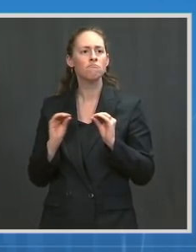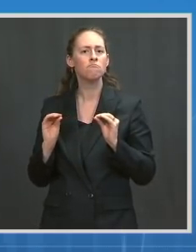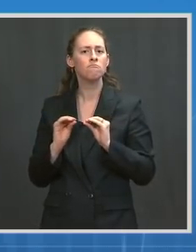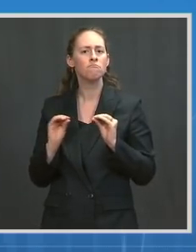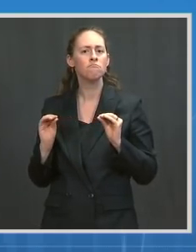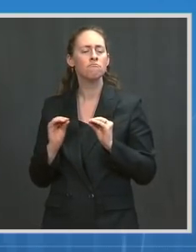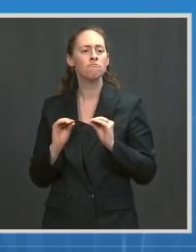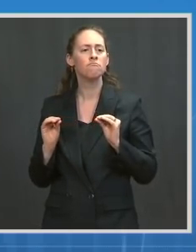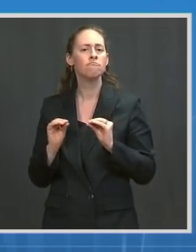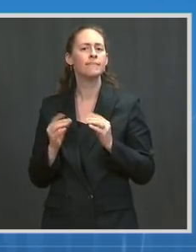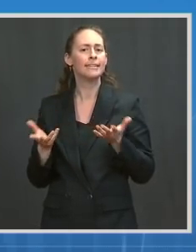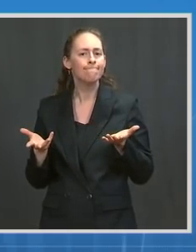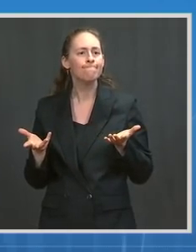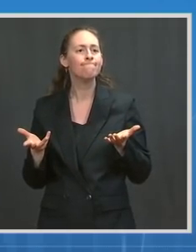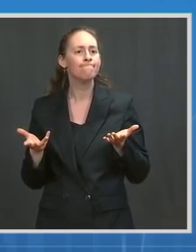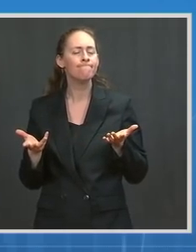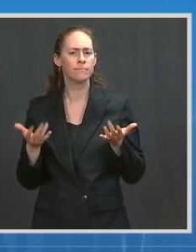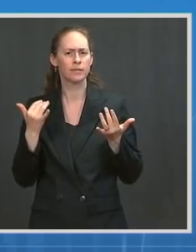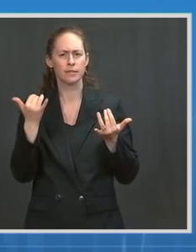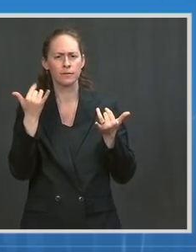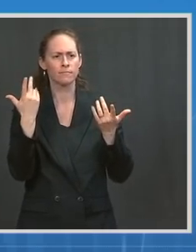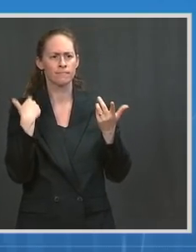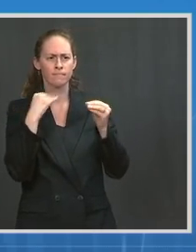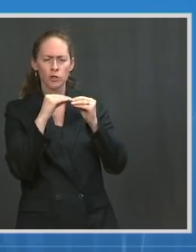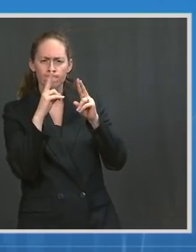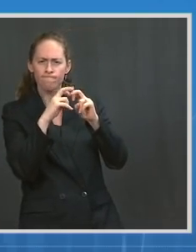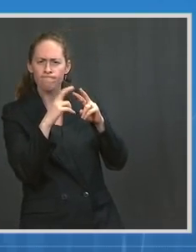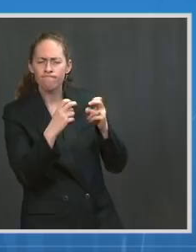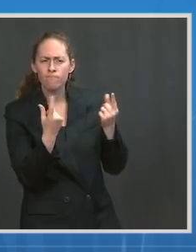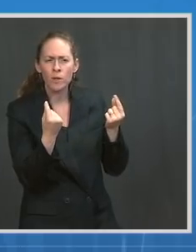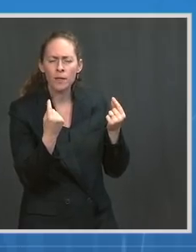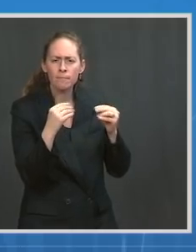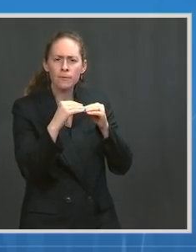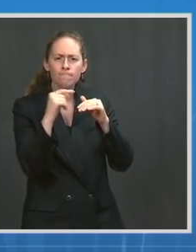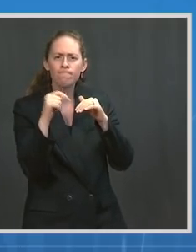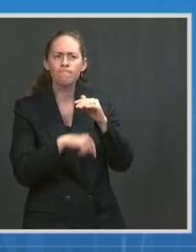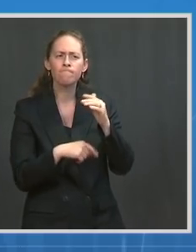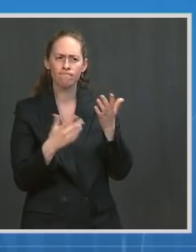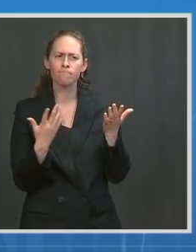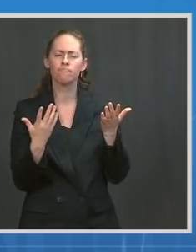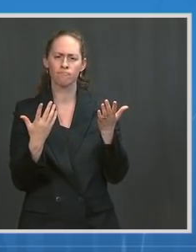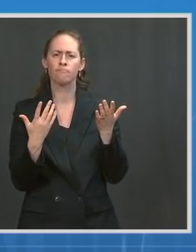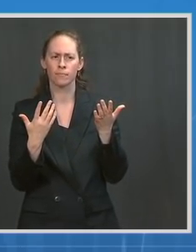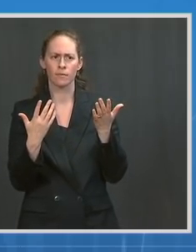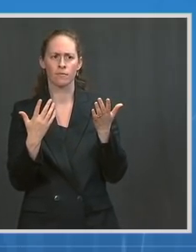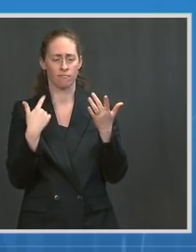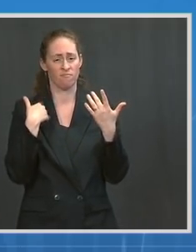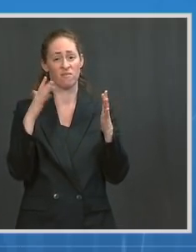large studies in many different settings -- have demonstrated that these vaccines are effective --